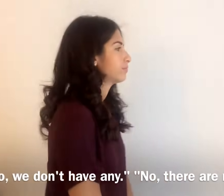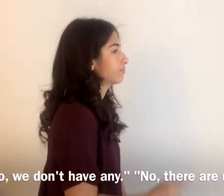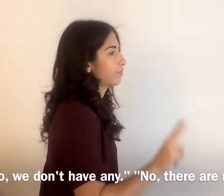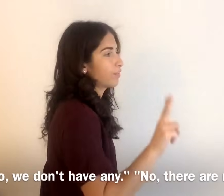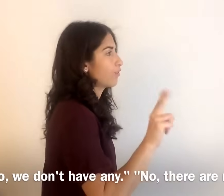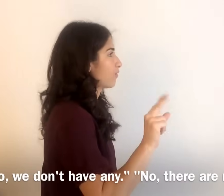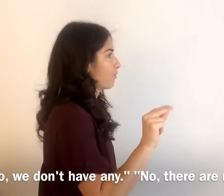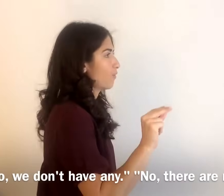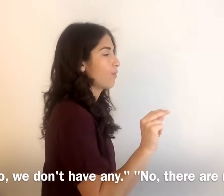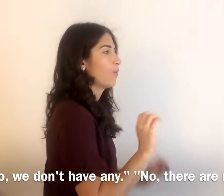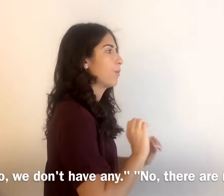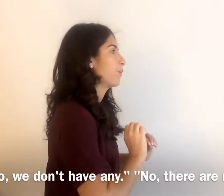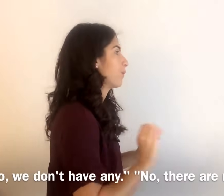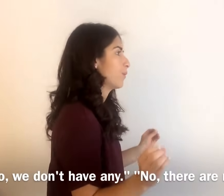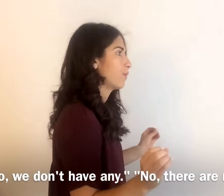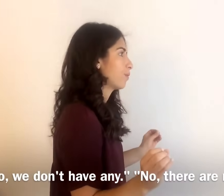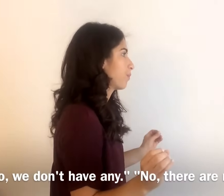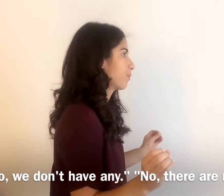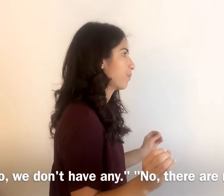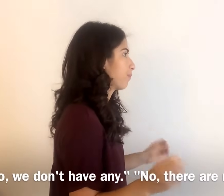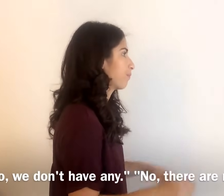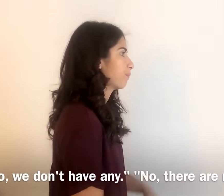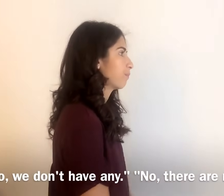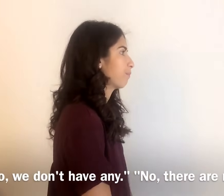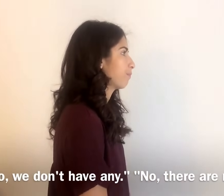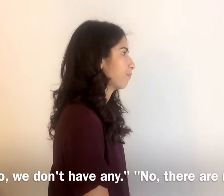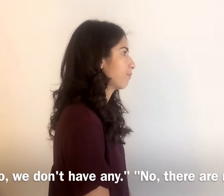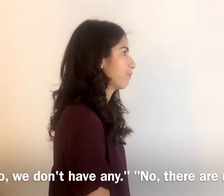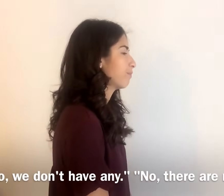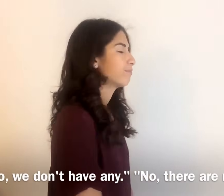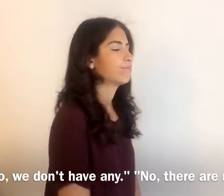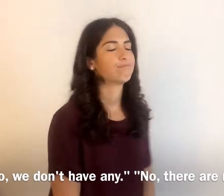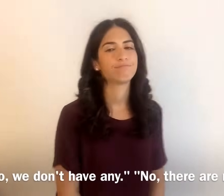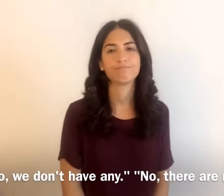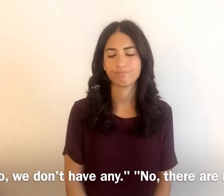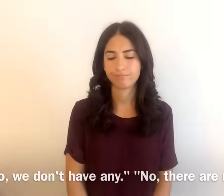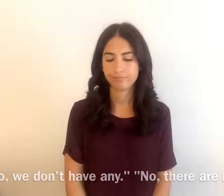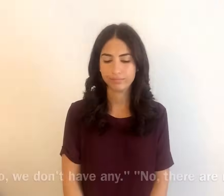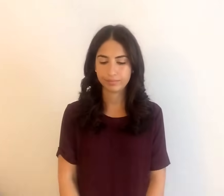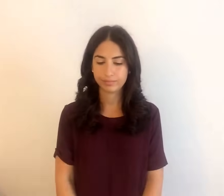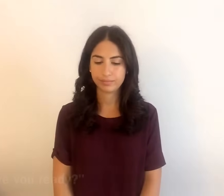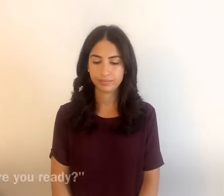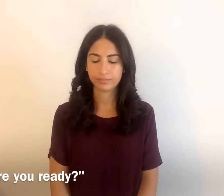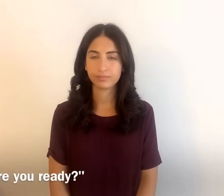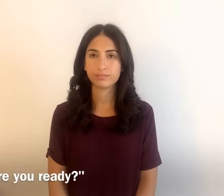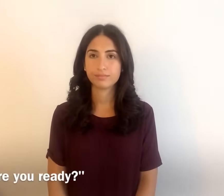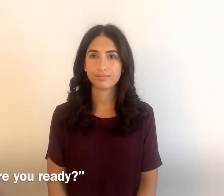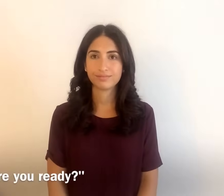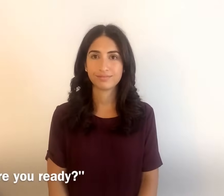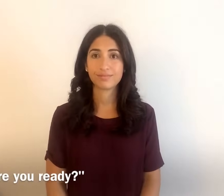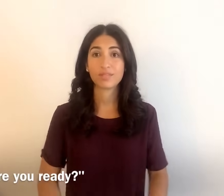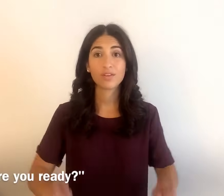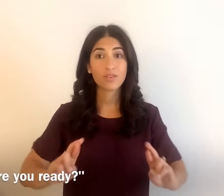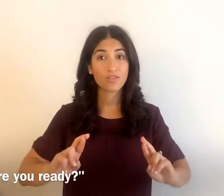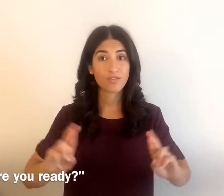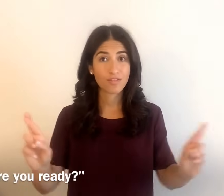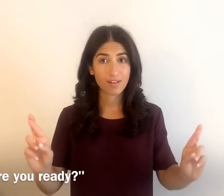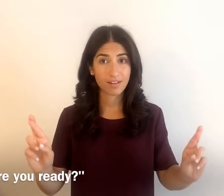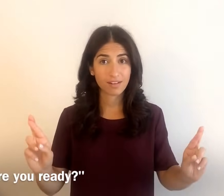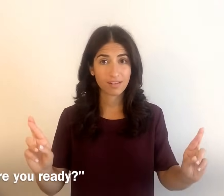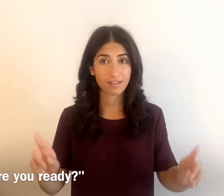none. "no none"